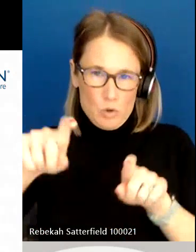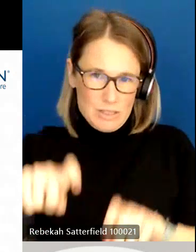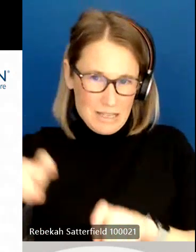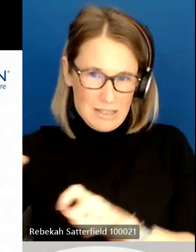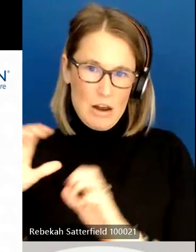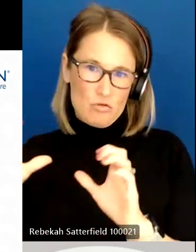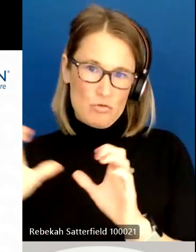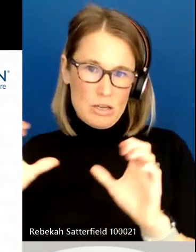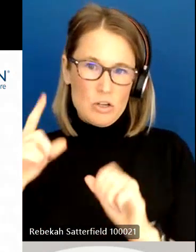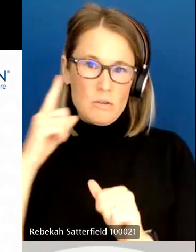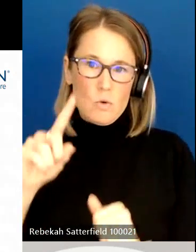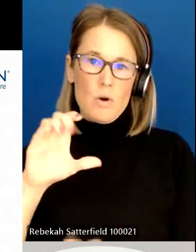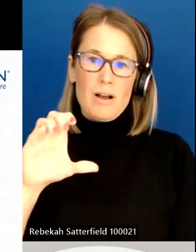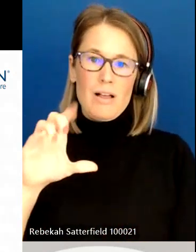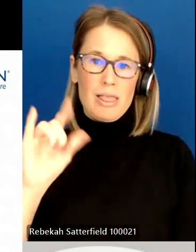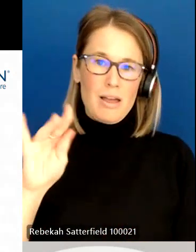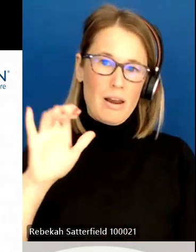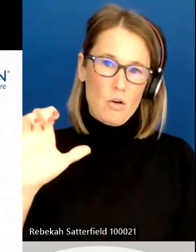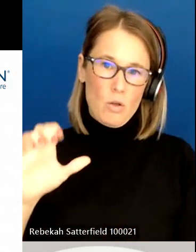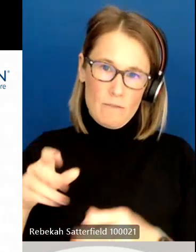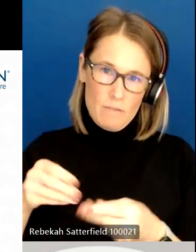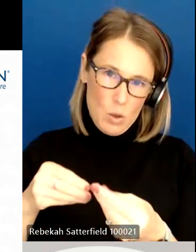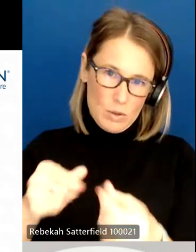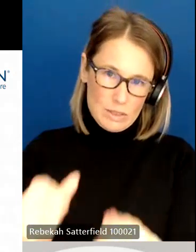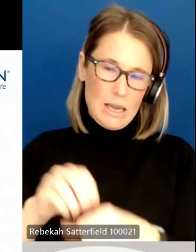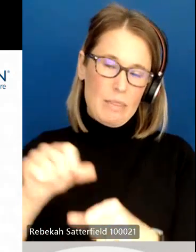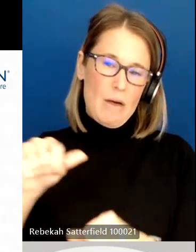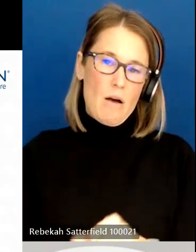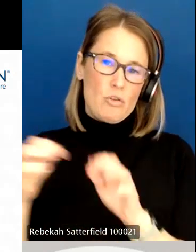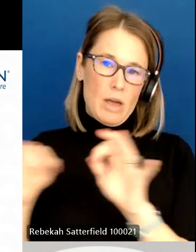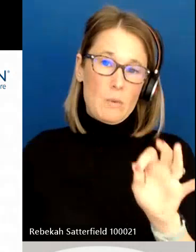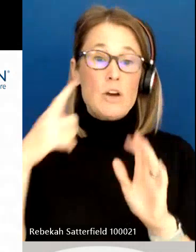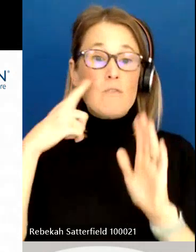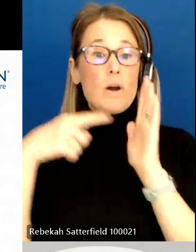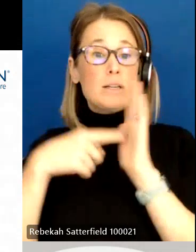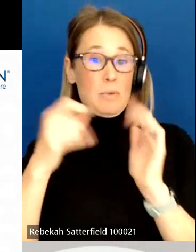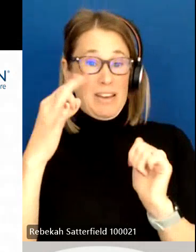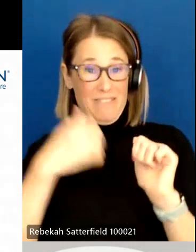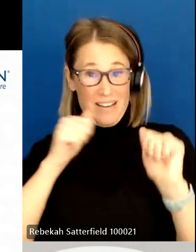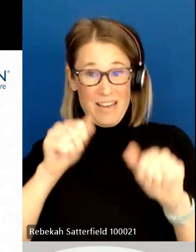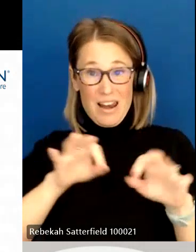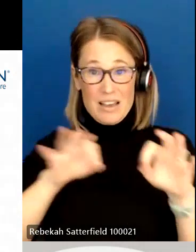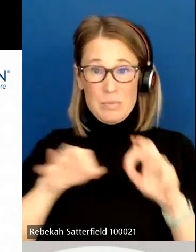in that non-english language so for example if I can explain an A1C result to an English speaking